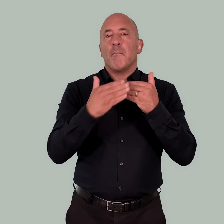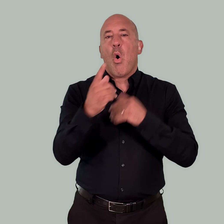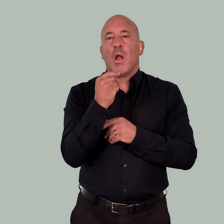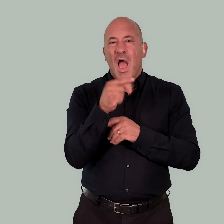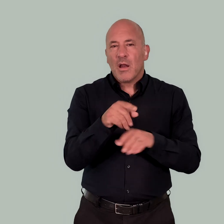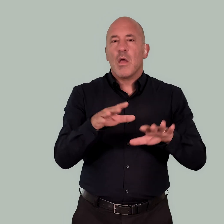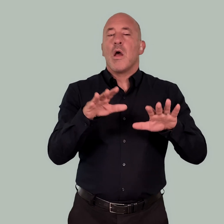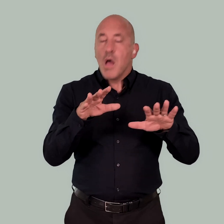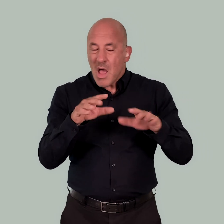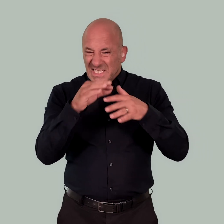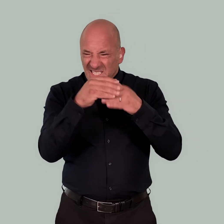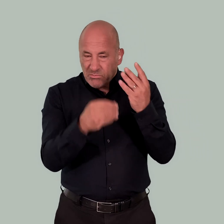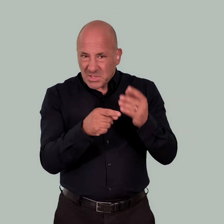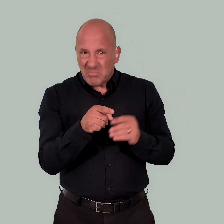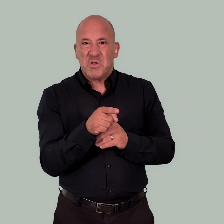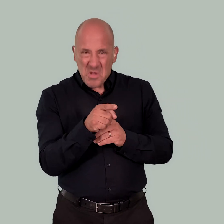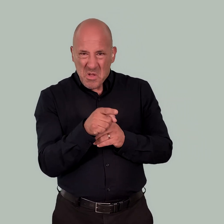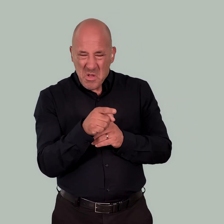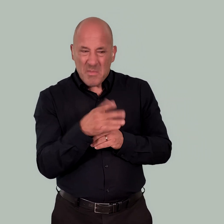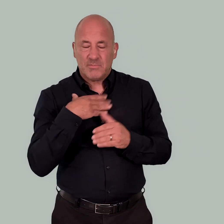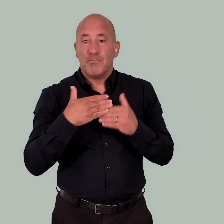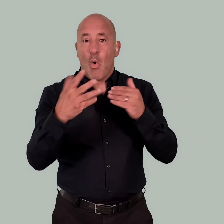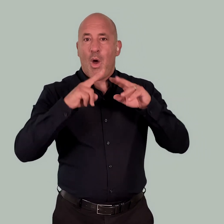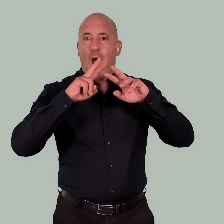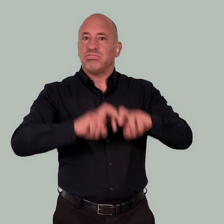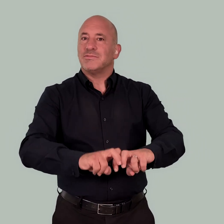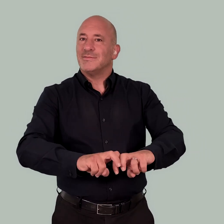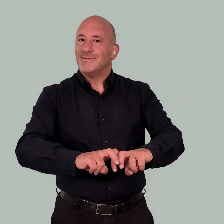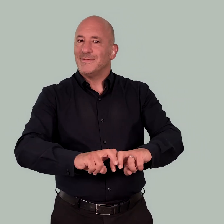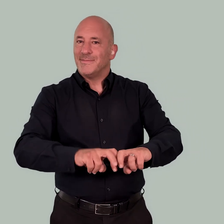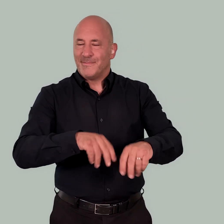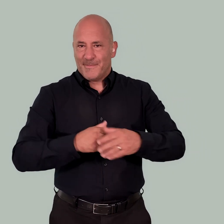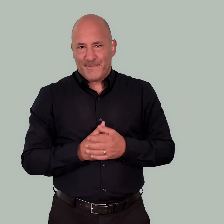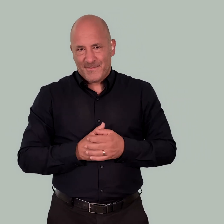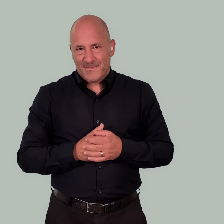rather the presence of sufficient symptoms to warrant further investigation.)